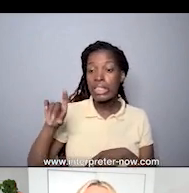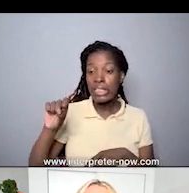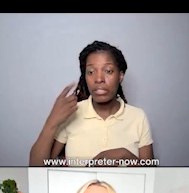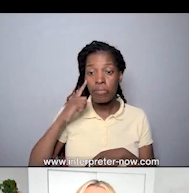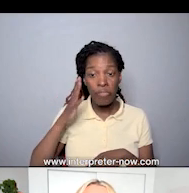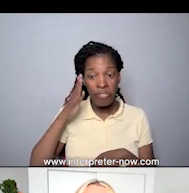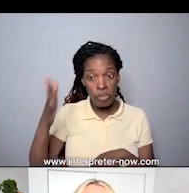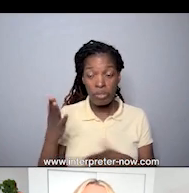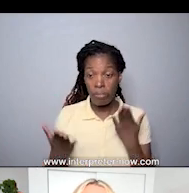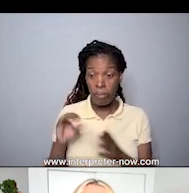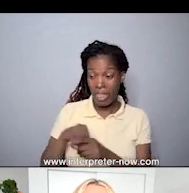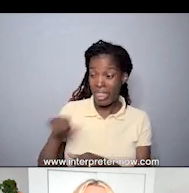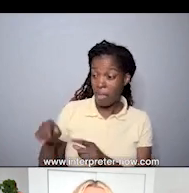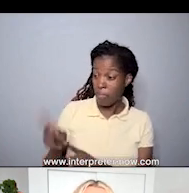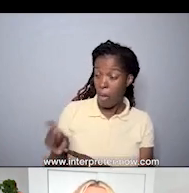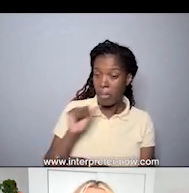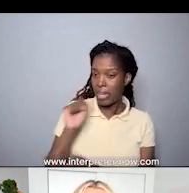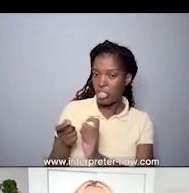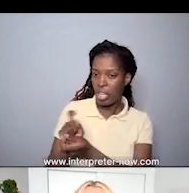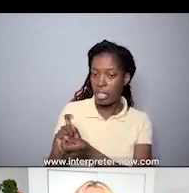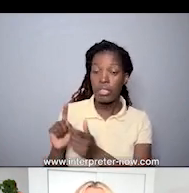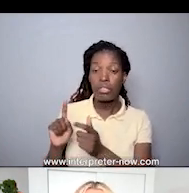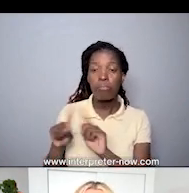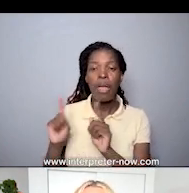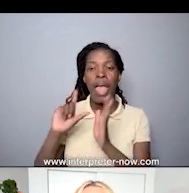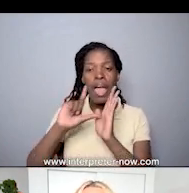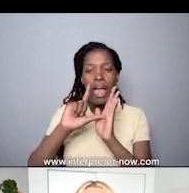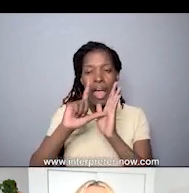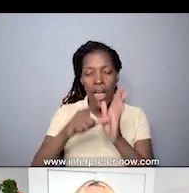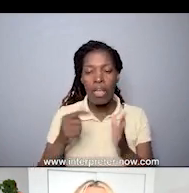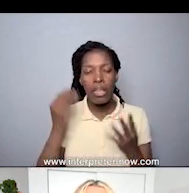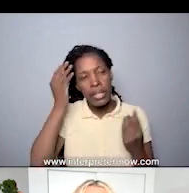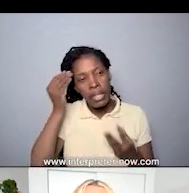But know that they might change after they digest it, after they continue to learn and